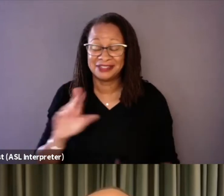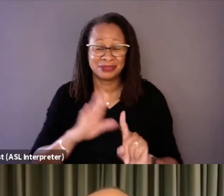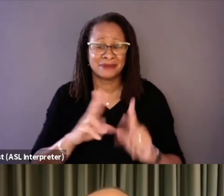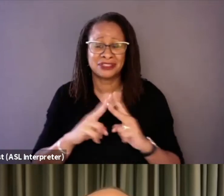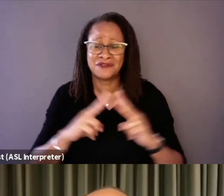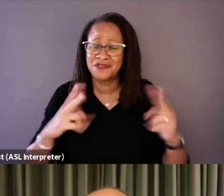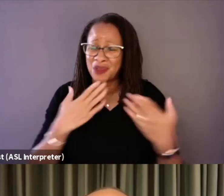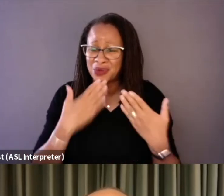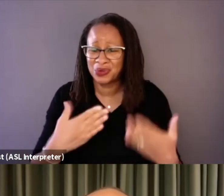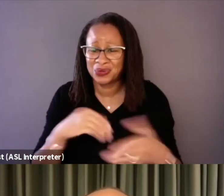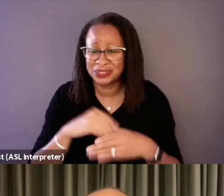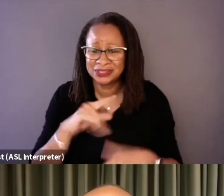I just love that.